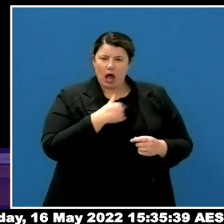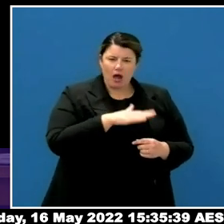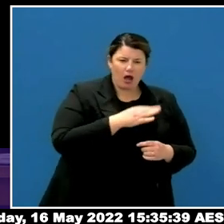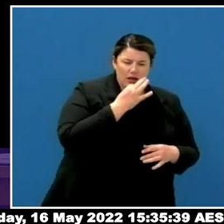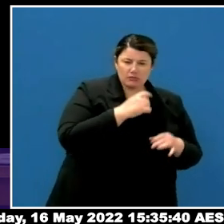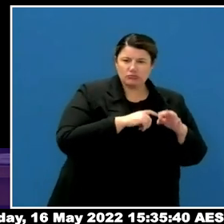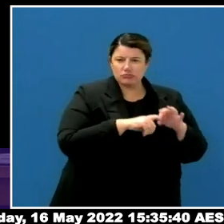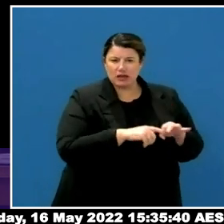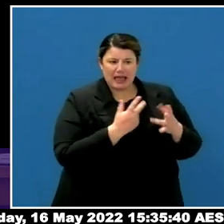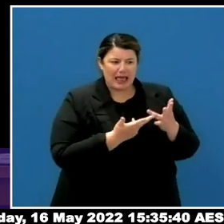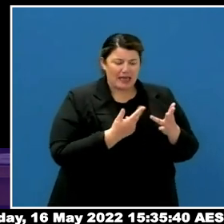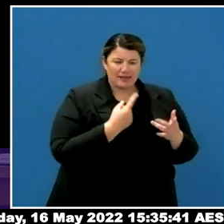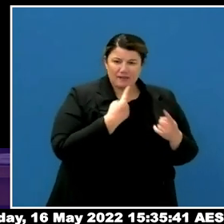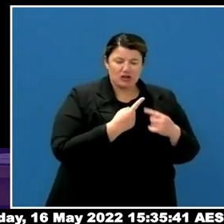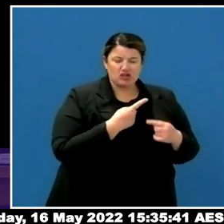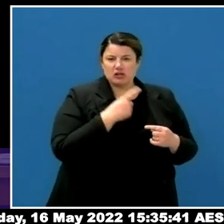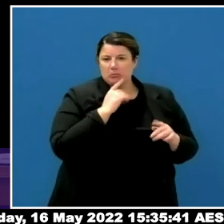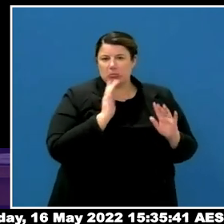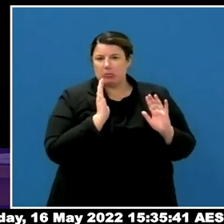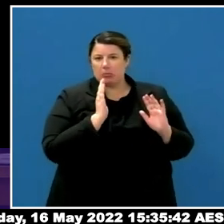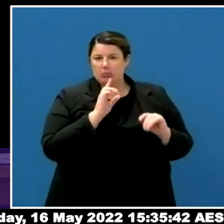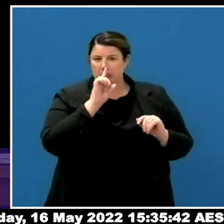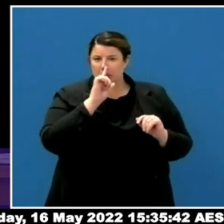that stage. MR FOGARTY: She told you that, did she, that caller?